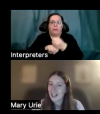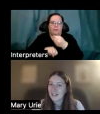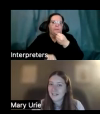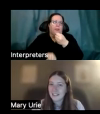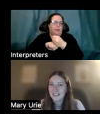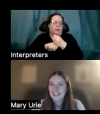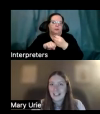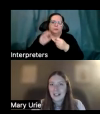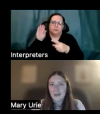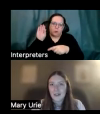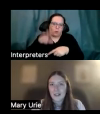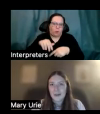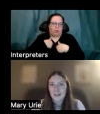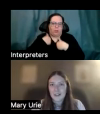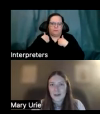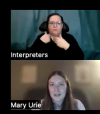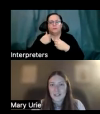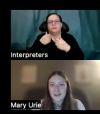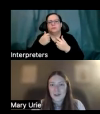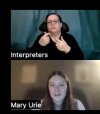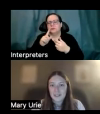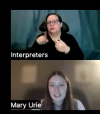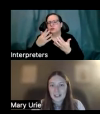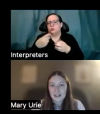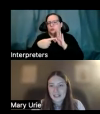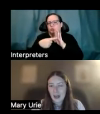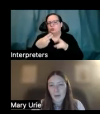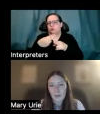life. So I just want to show this short video. It's a couple